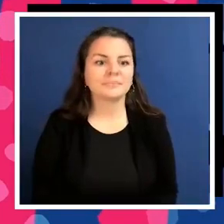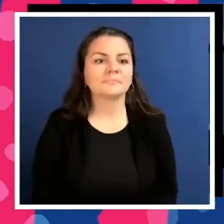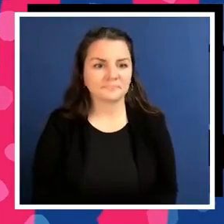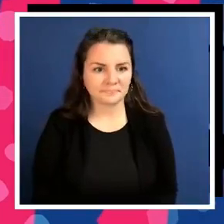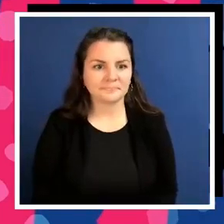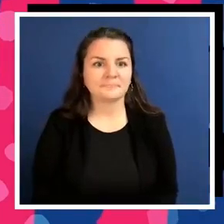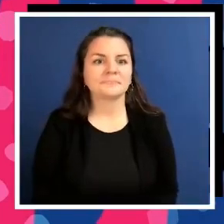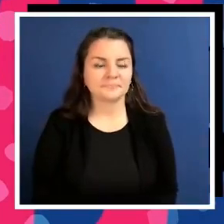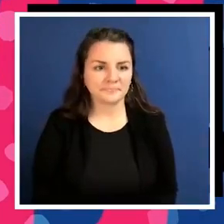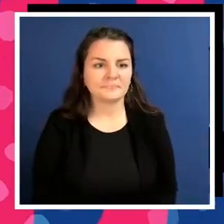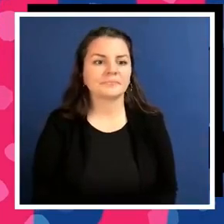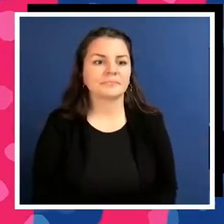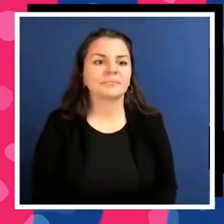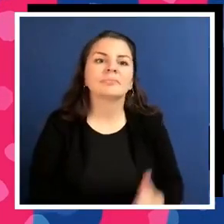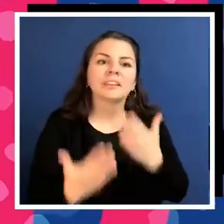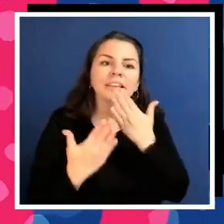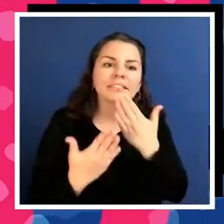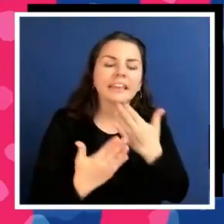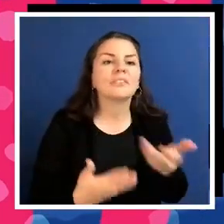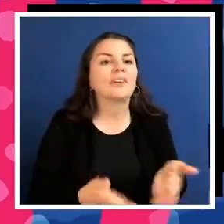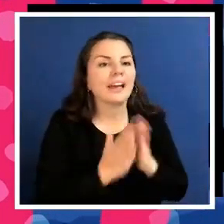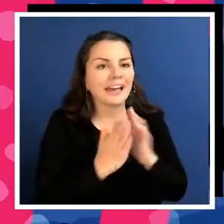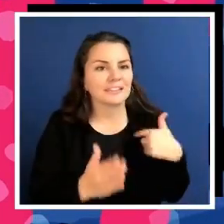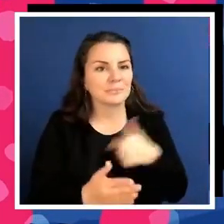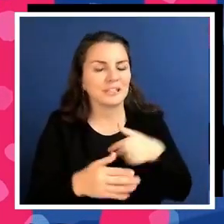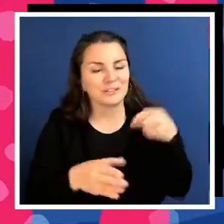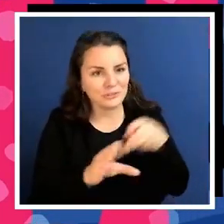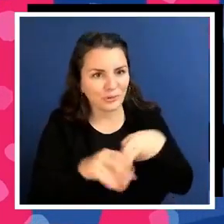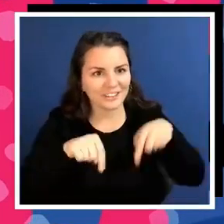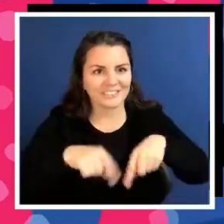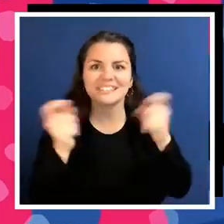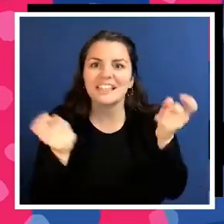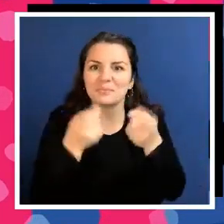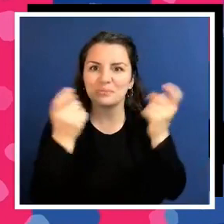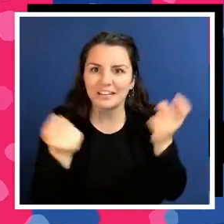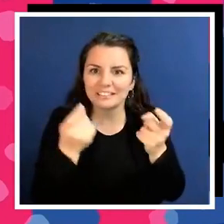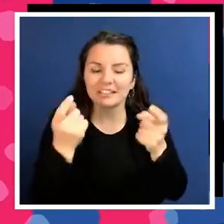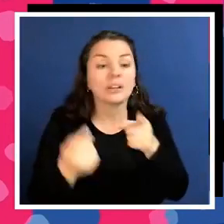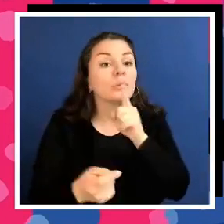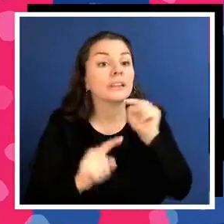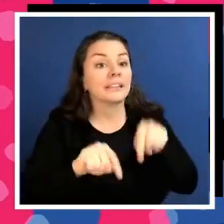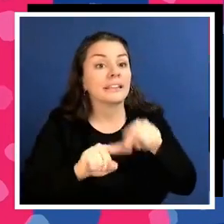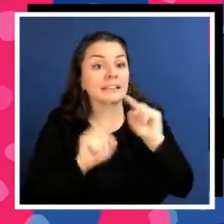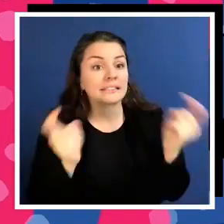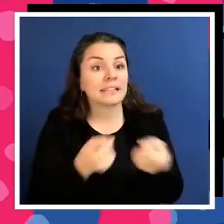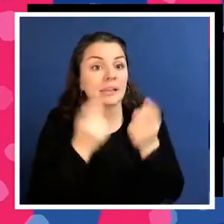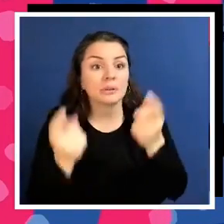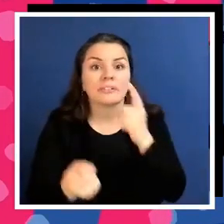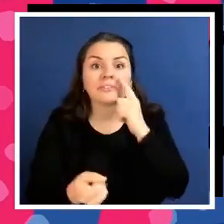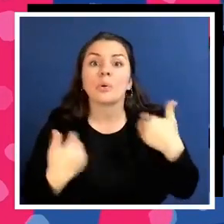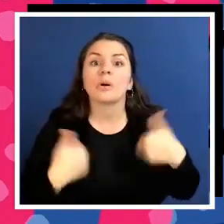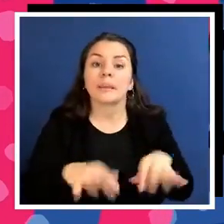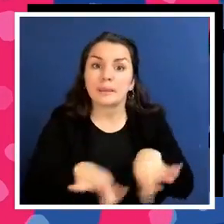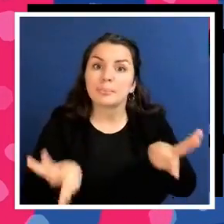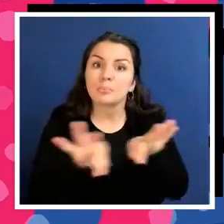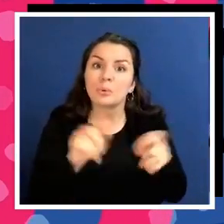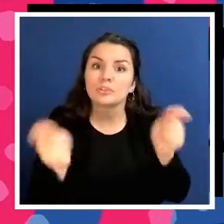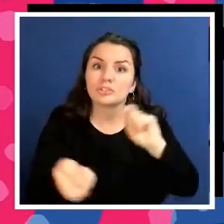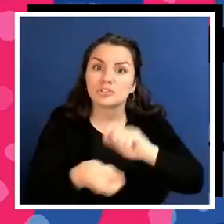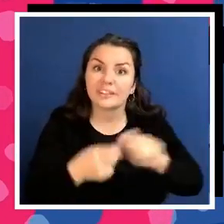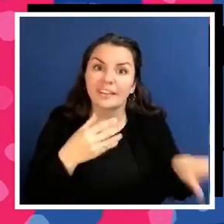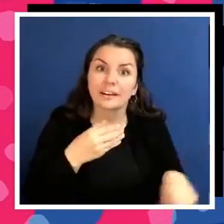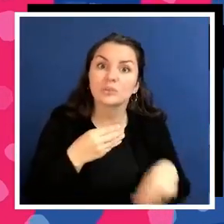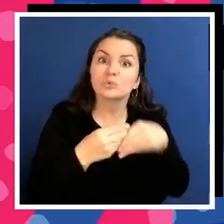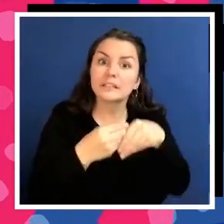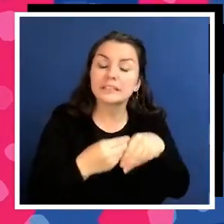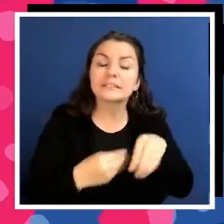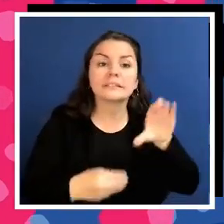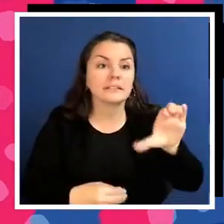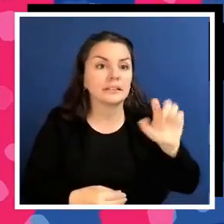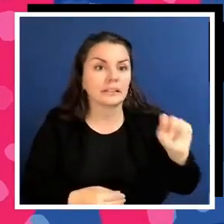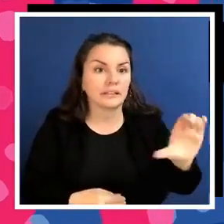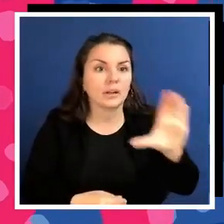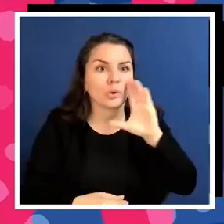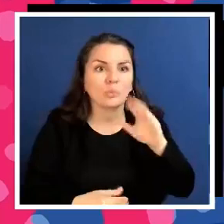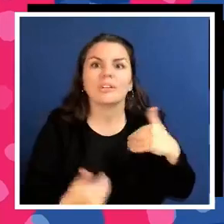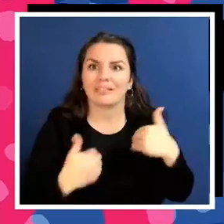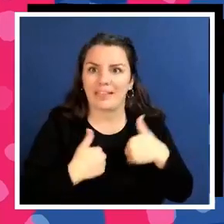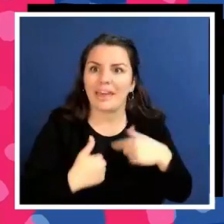HARRIS.